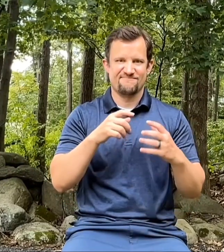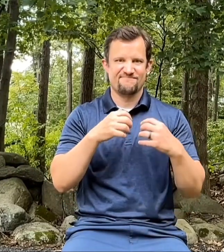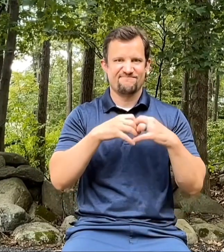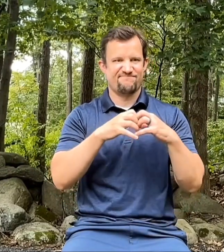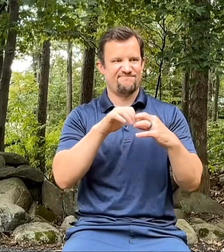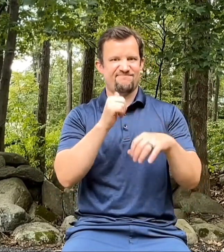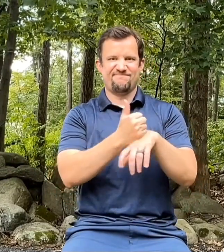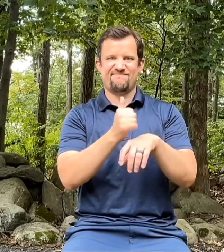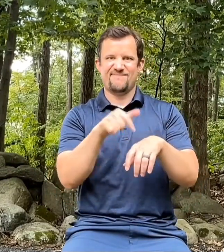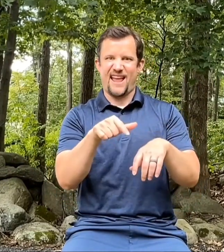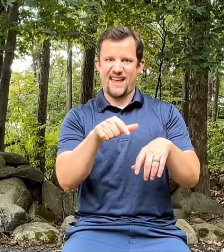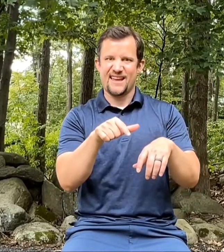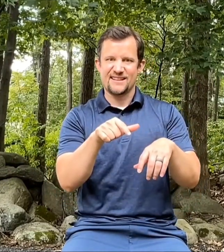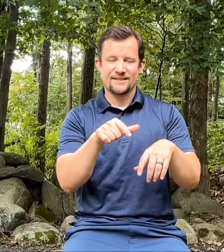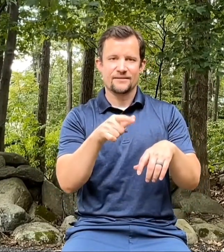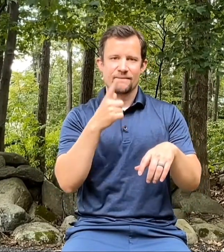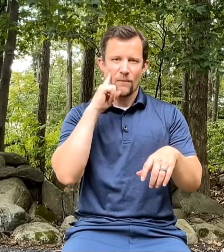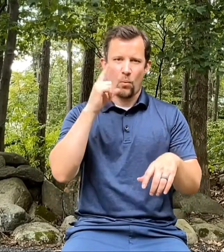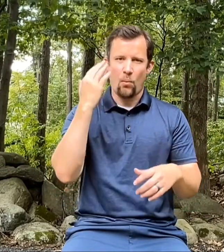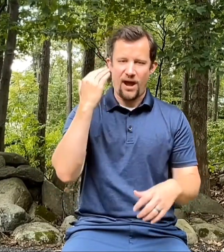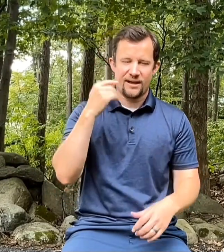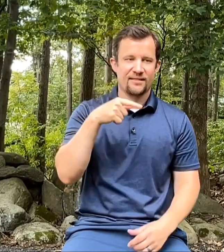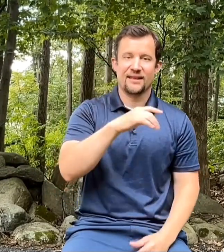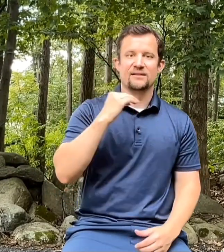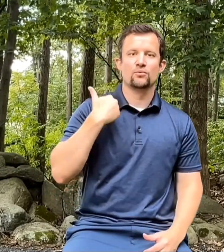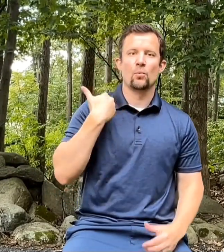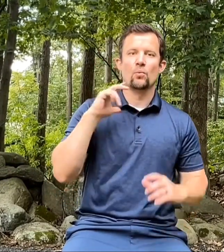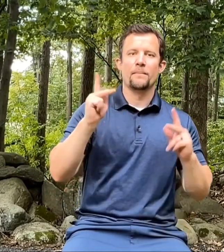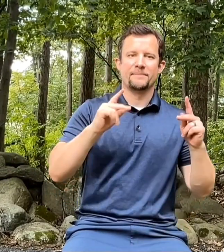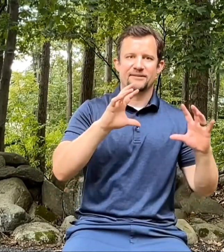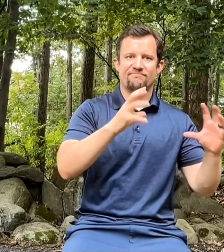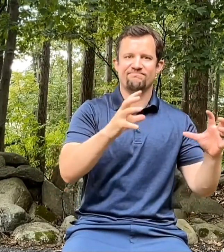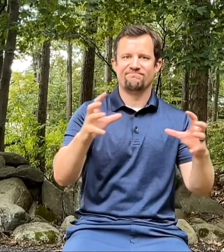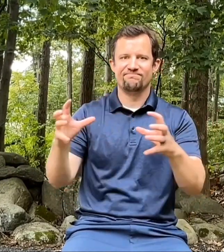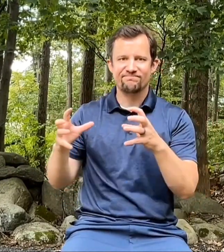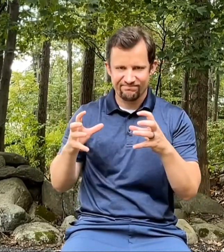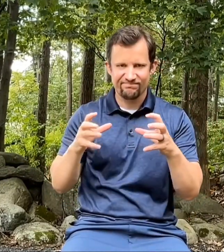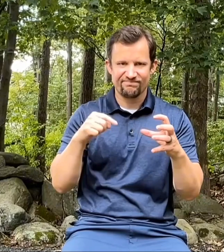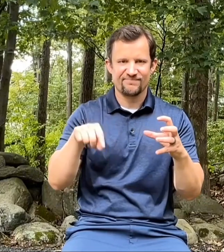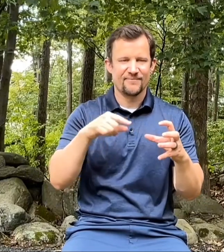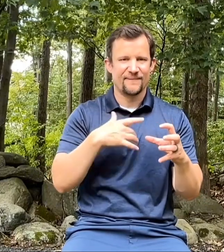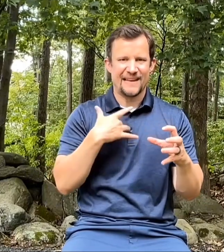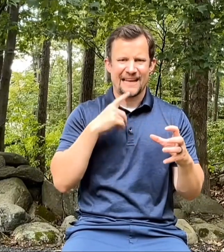I started this group because I noticed a need for young adults to connect with